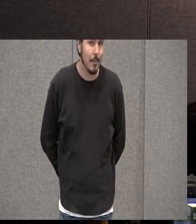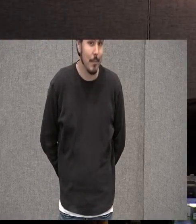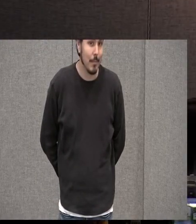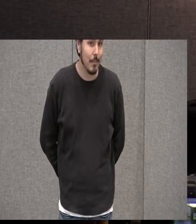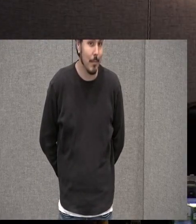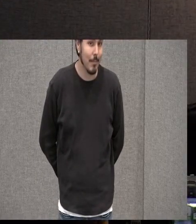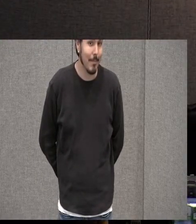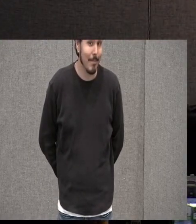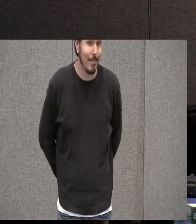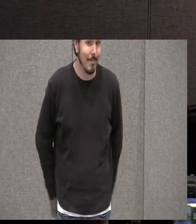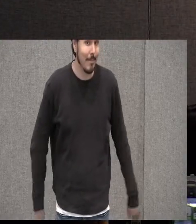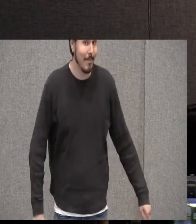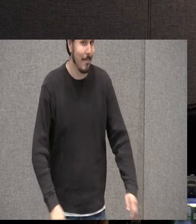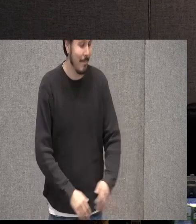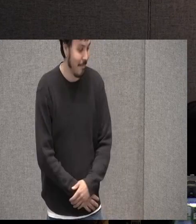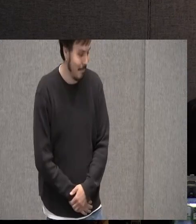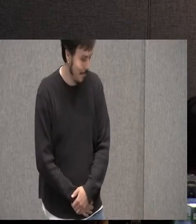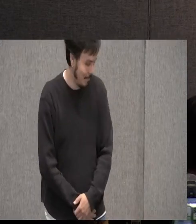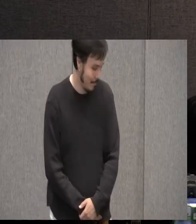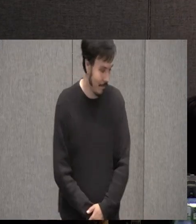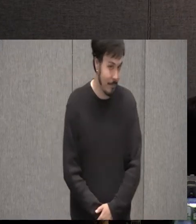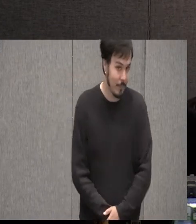and like I said, it's better to use the sun.